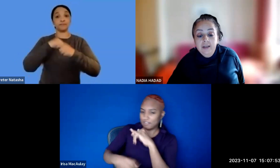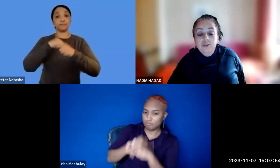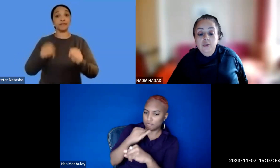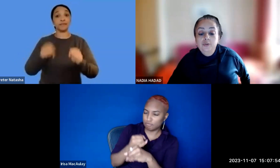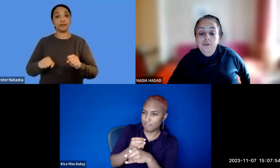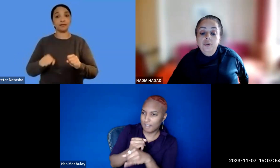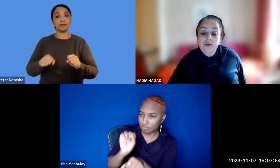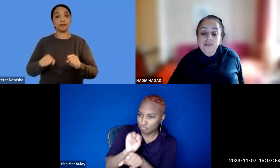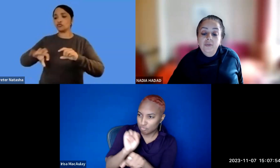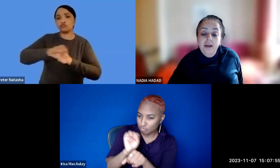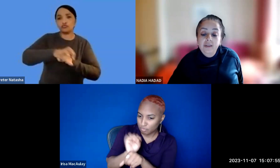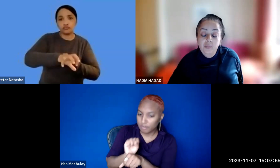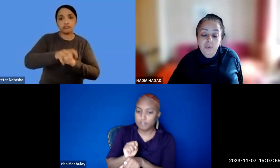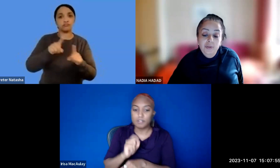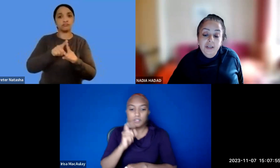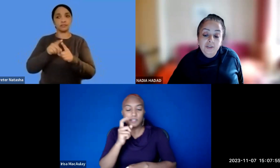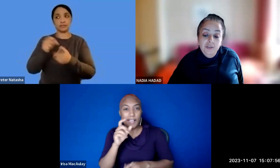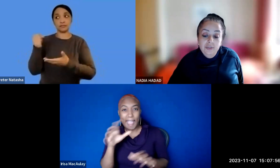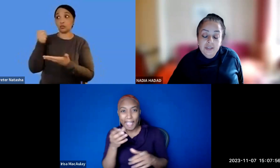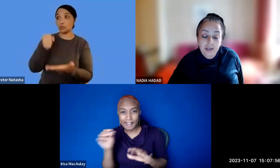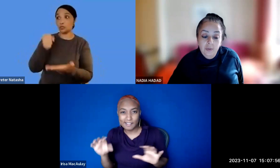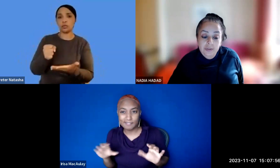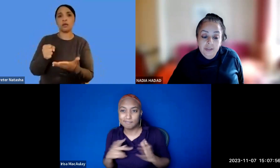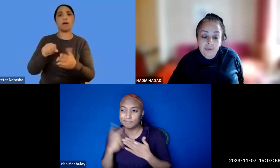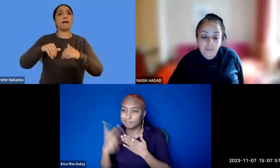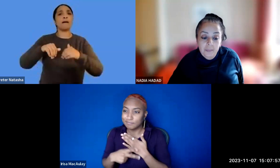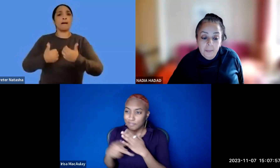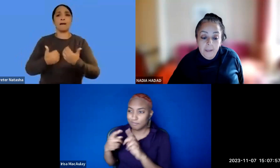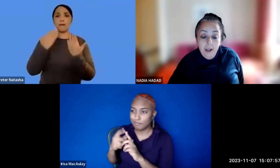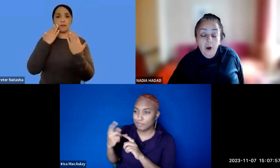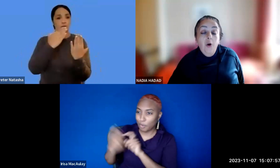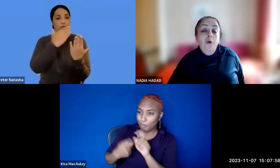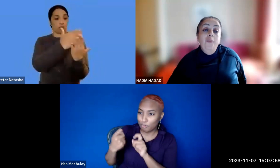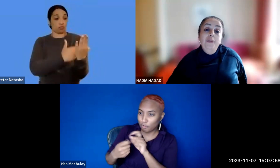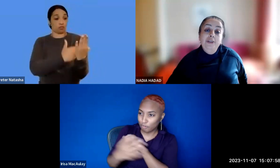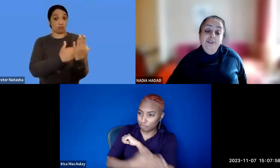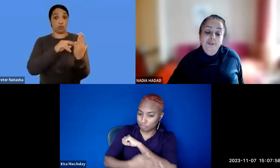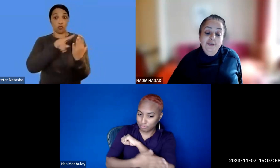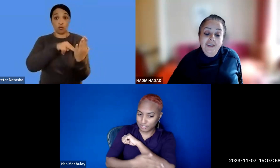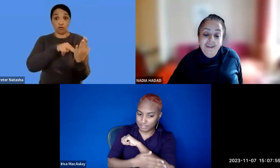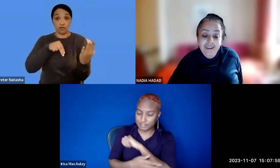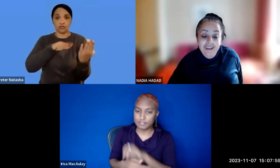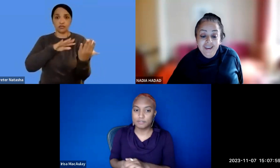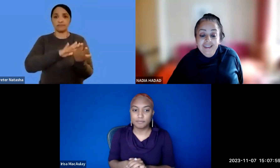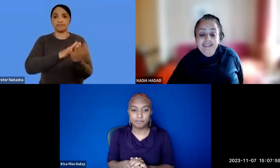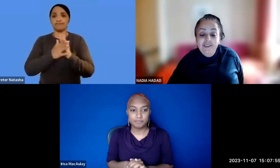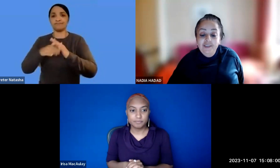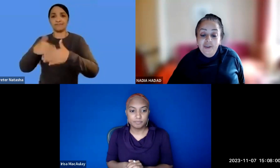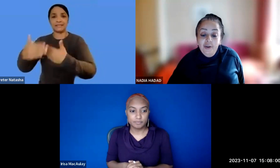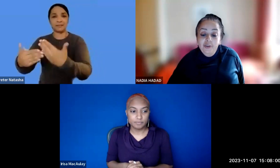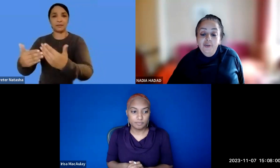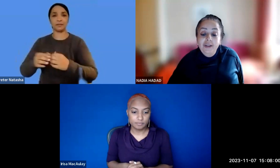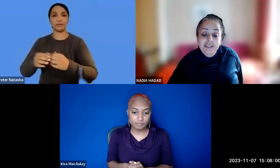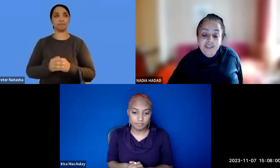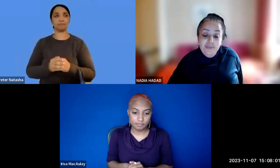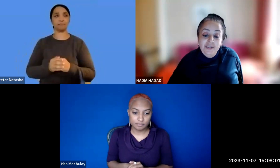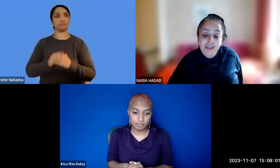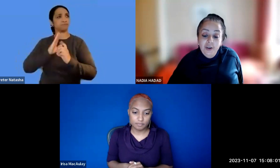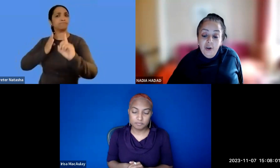and so to increase the right implementation of the CRPD. Our ambition today is that during this meeting